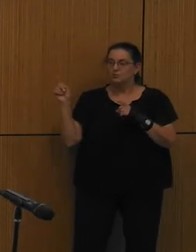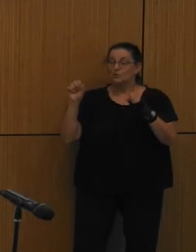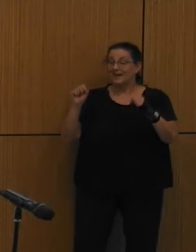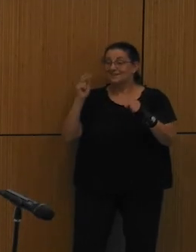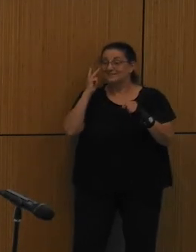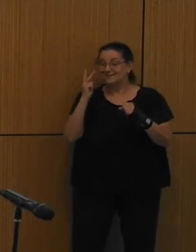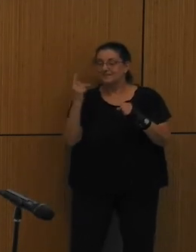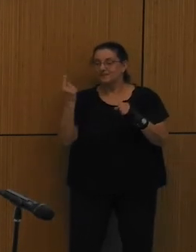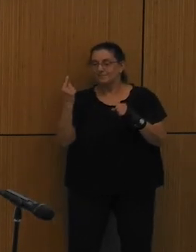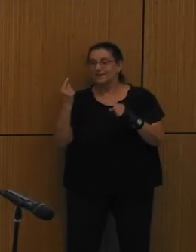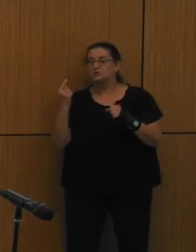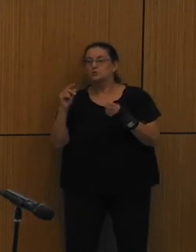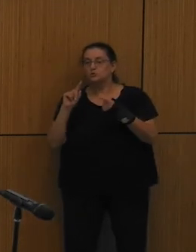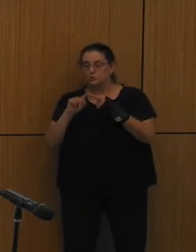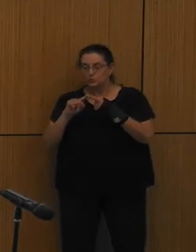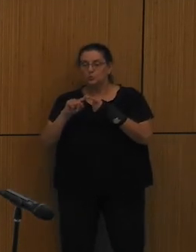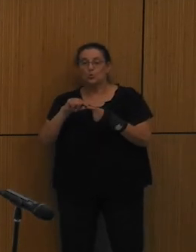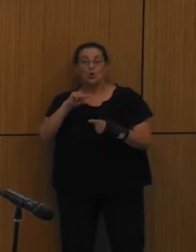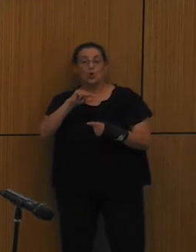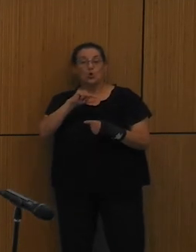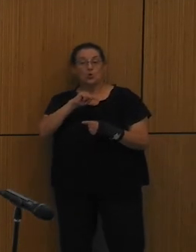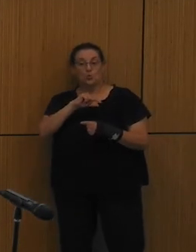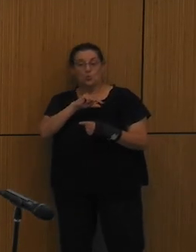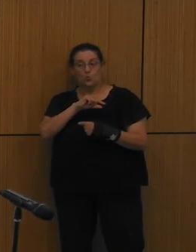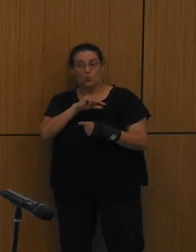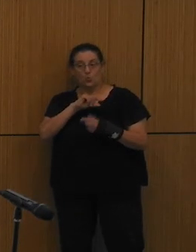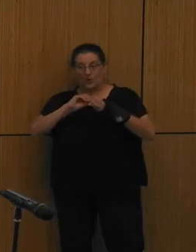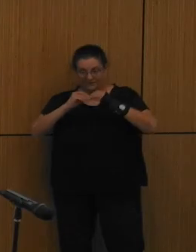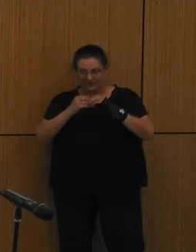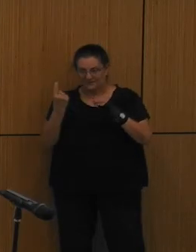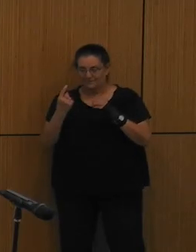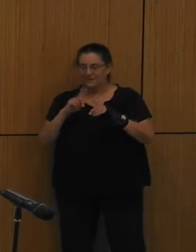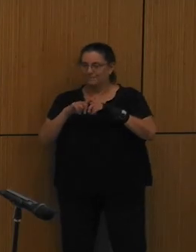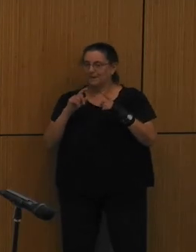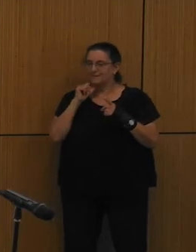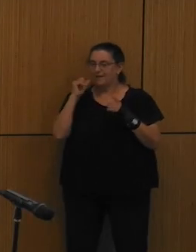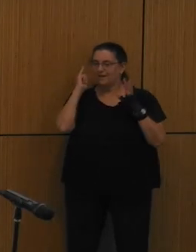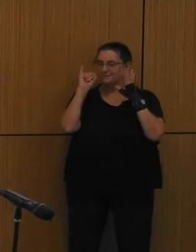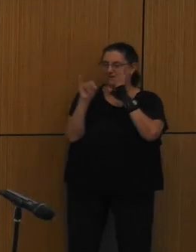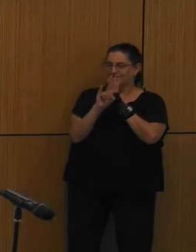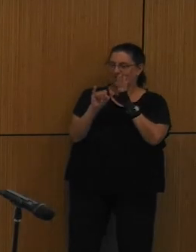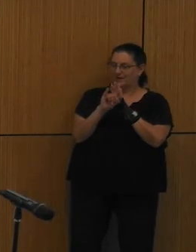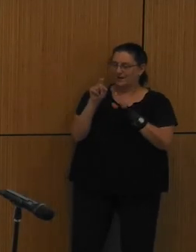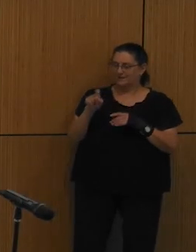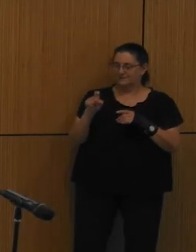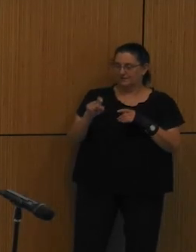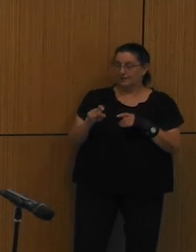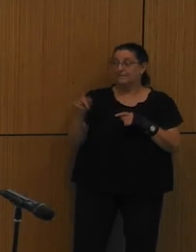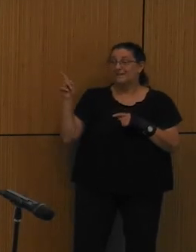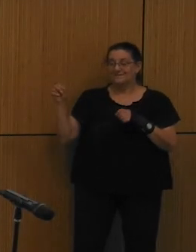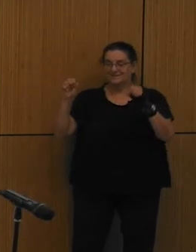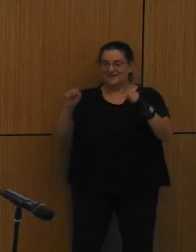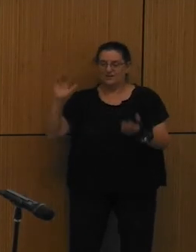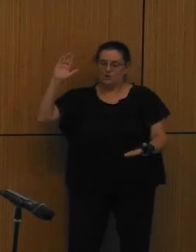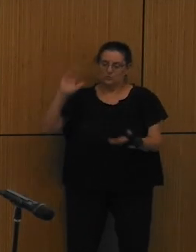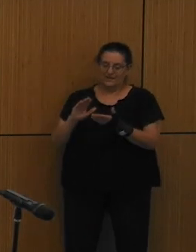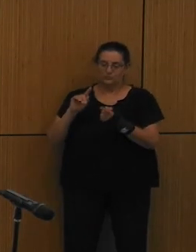but it's not enough to identify something if you don't already have a reference, high resolution mass spectrometry can go down to the thousandths of a unit,